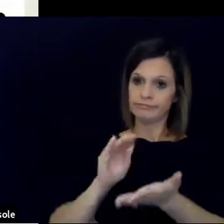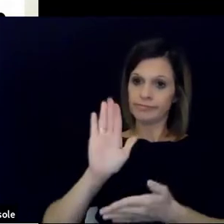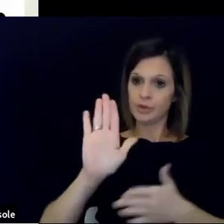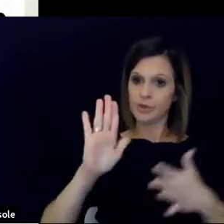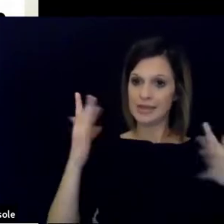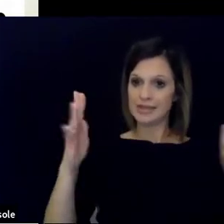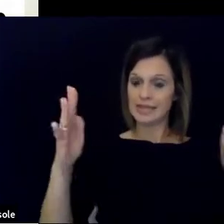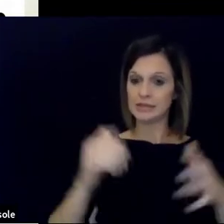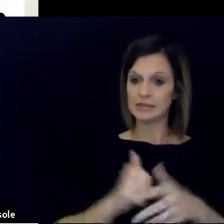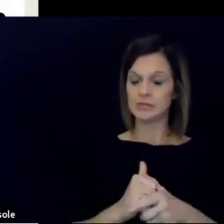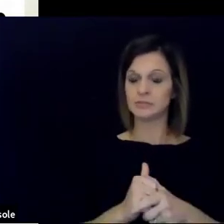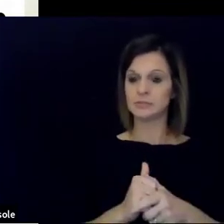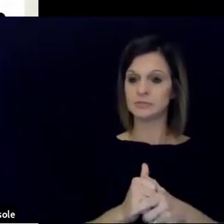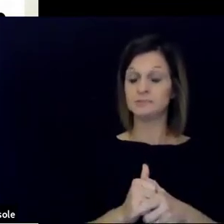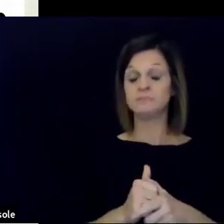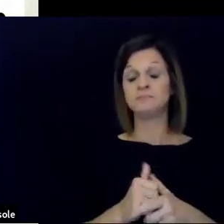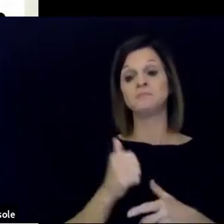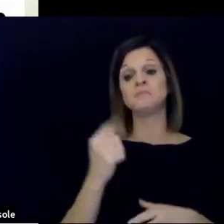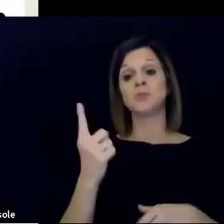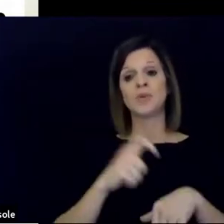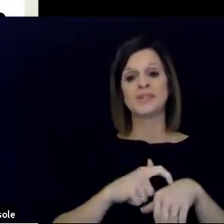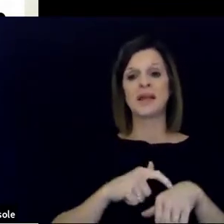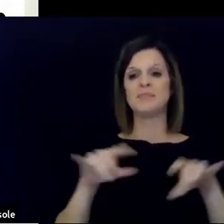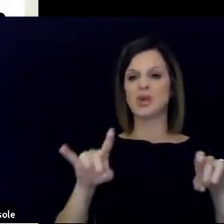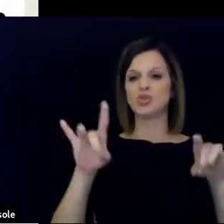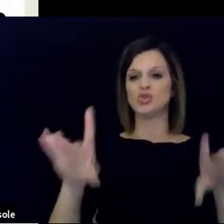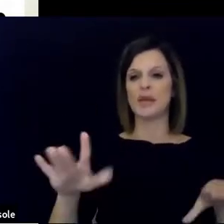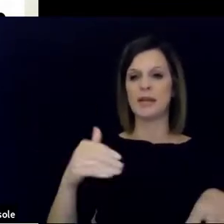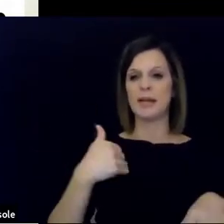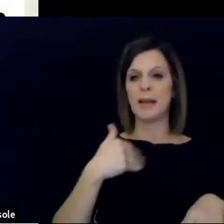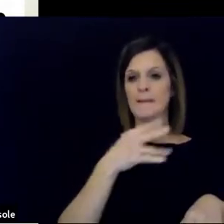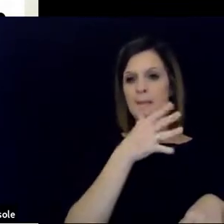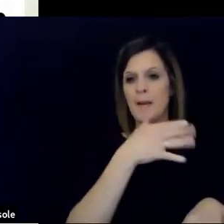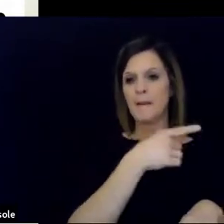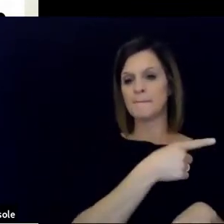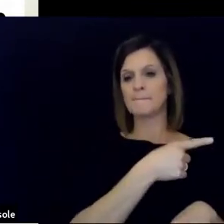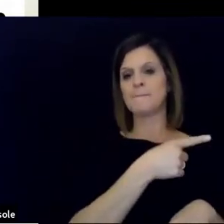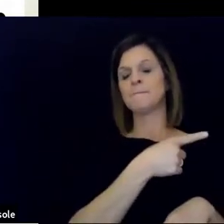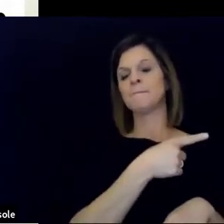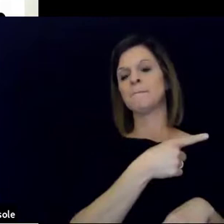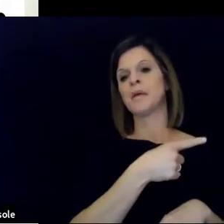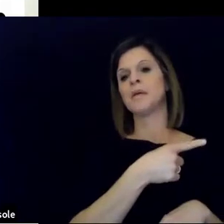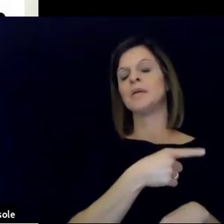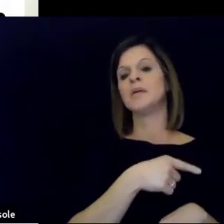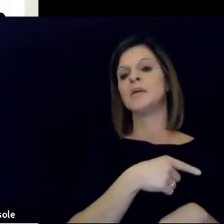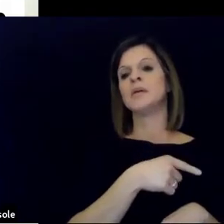I had a mom in Australia at a conference. This one was in Perth, and she raised her hand and she said,